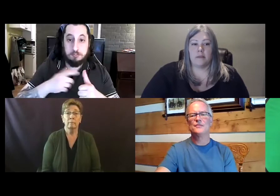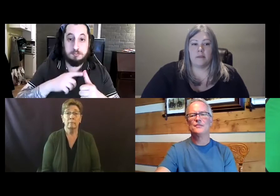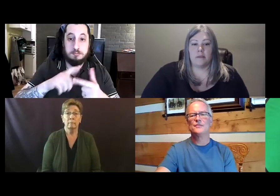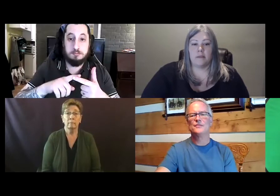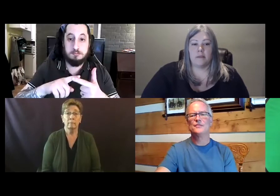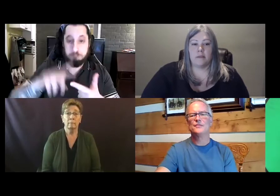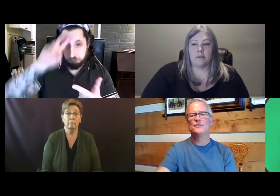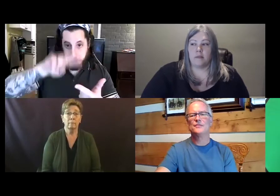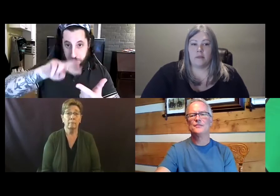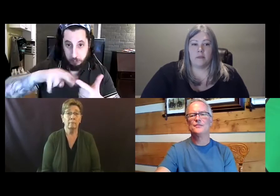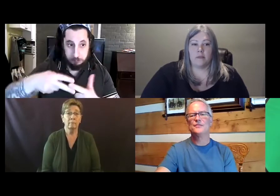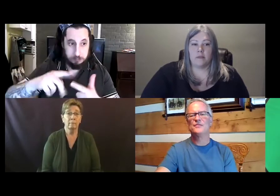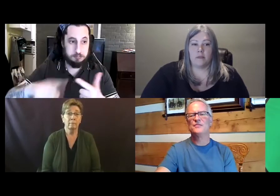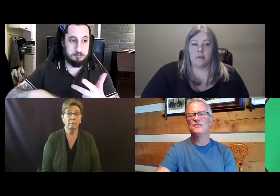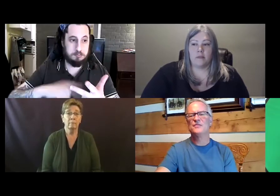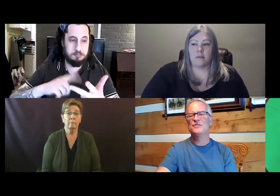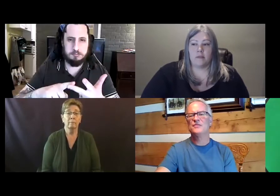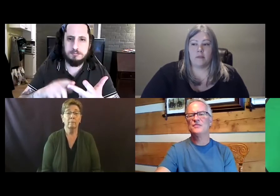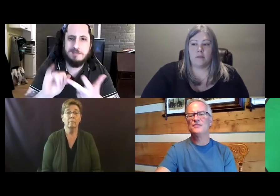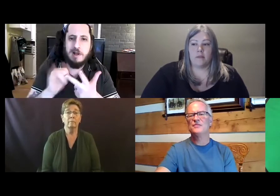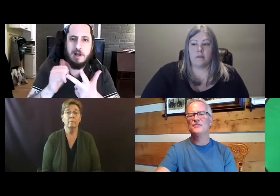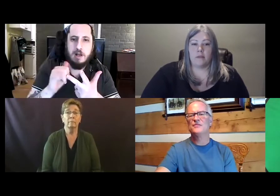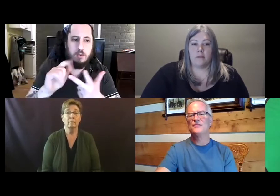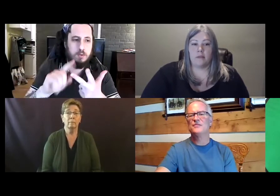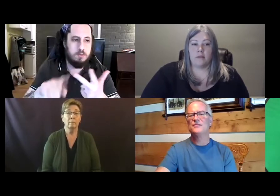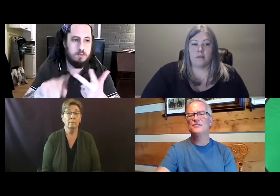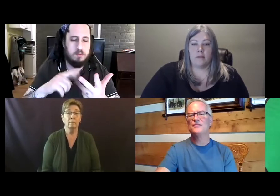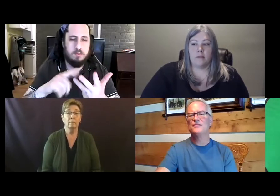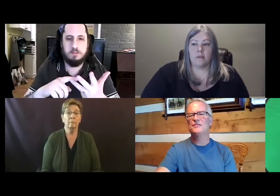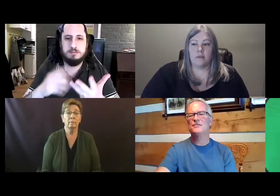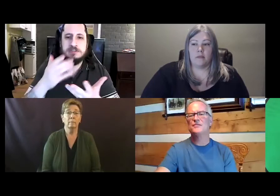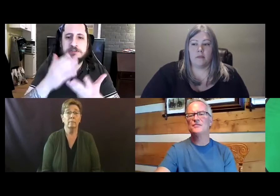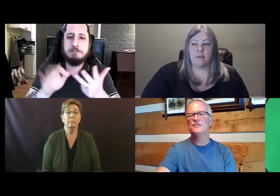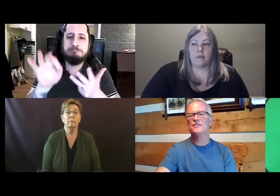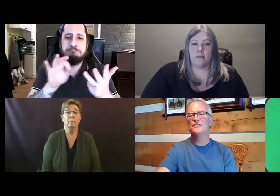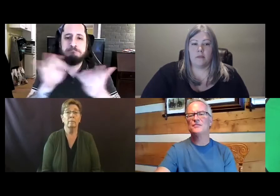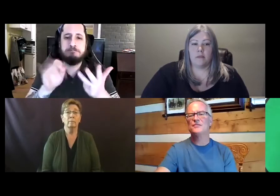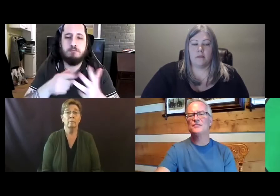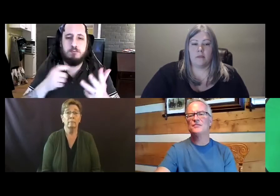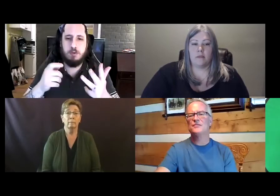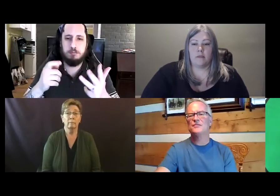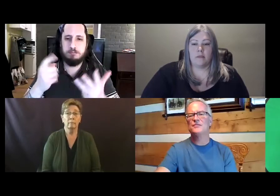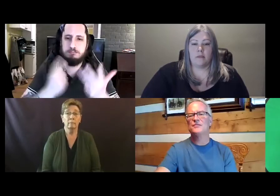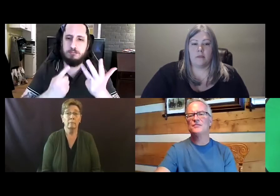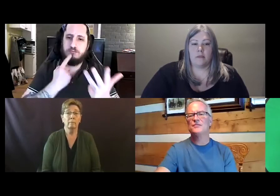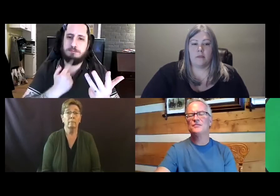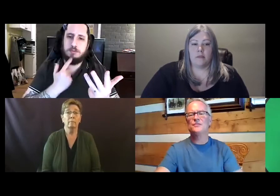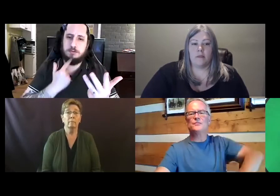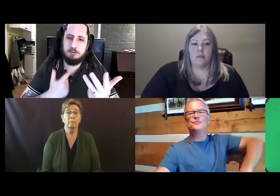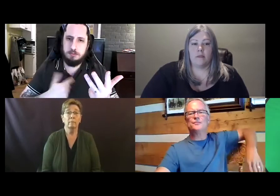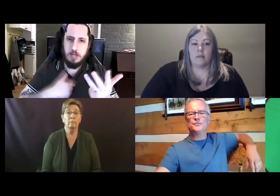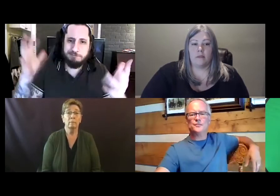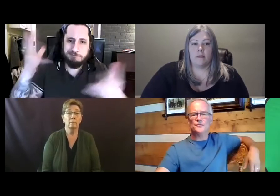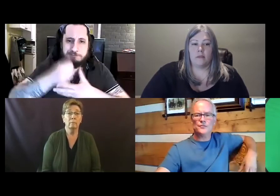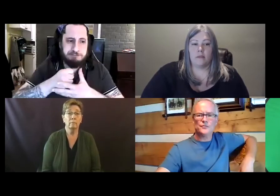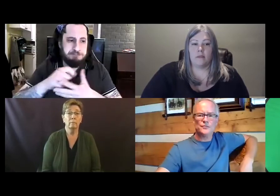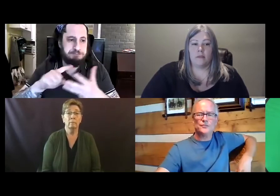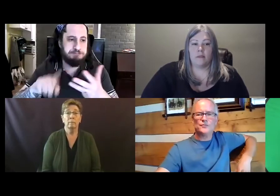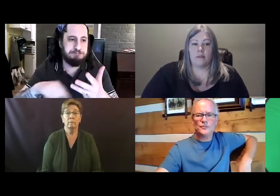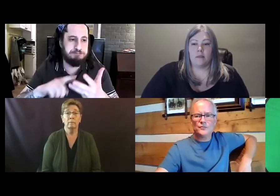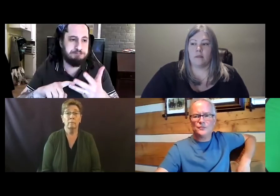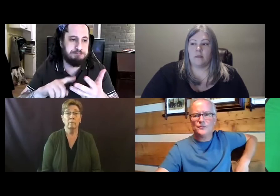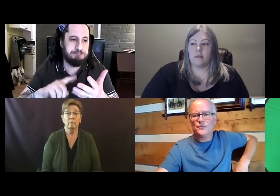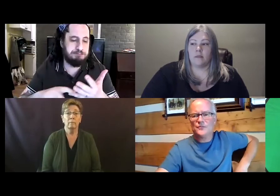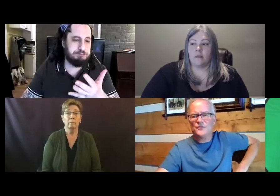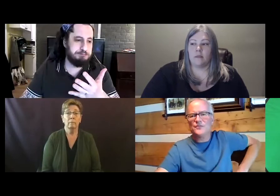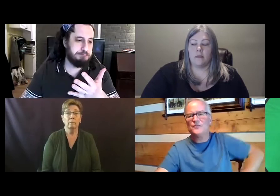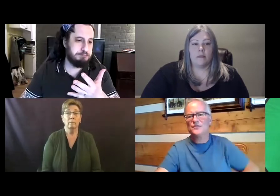And basically the agenda covers introductions, purpose, our methodology, descriptives, and